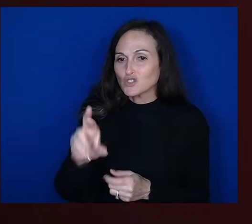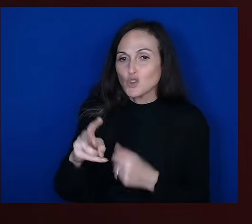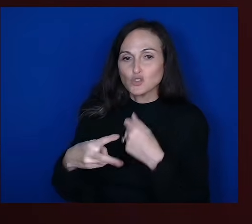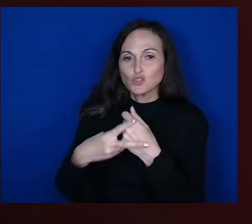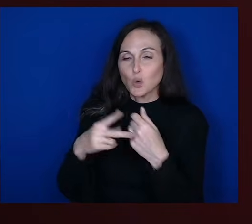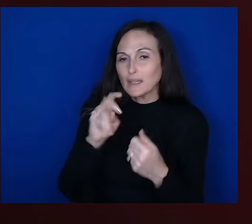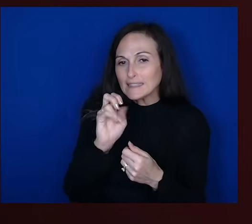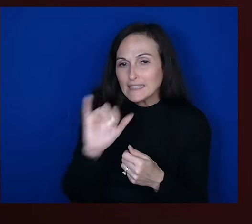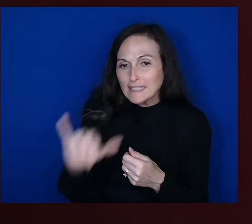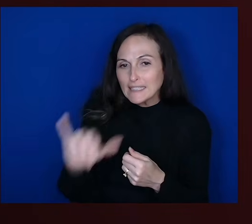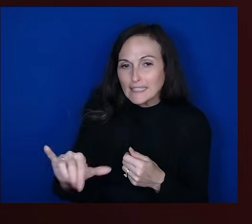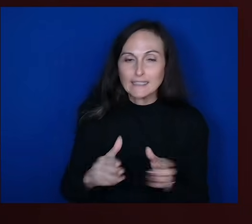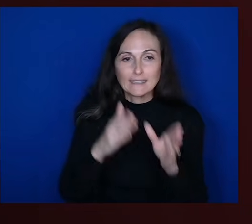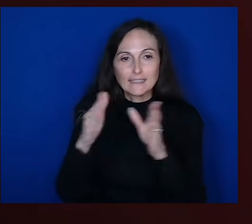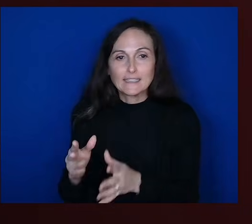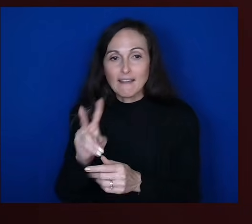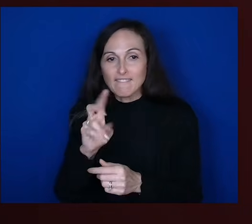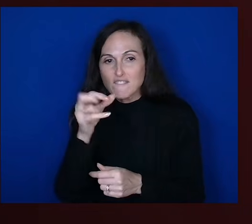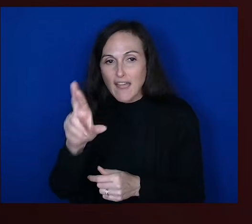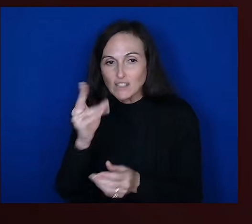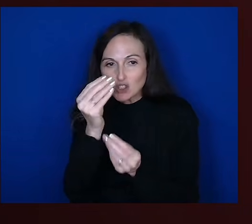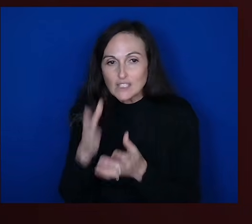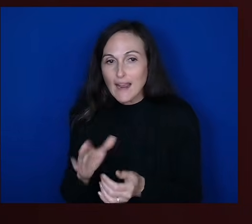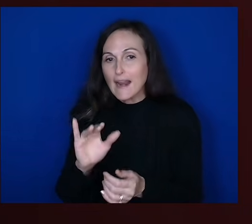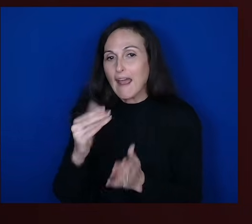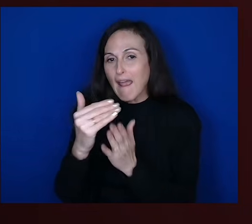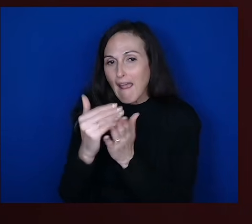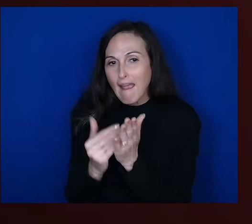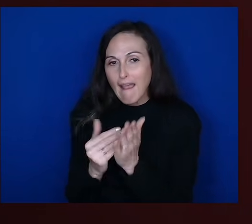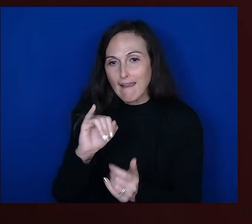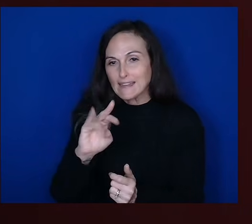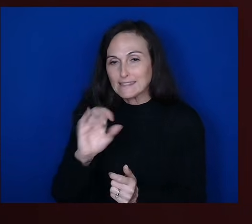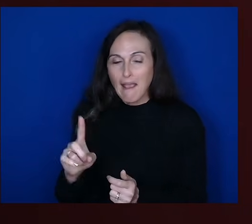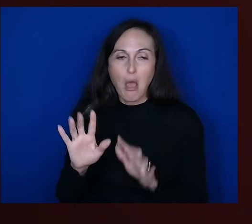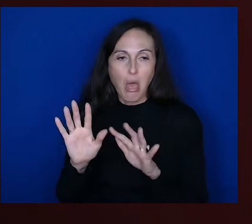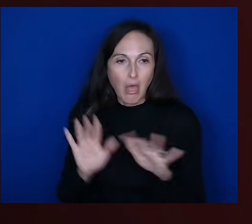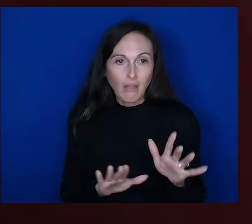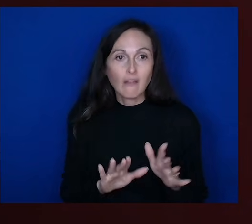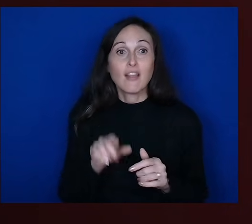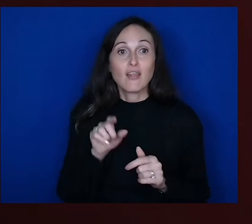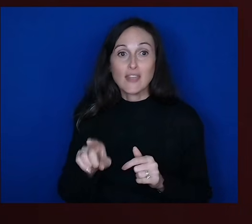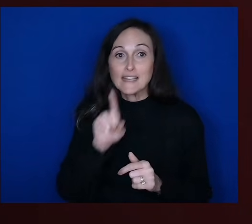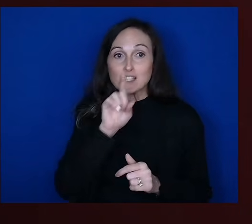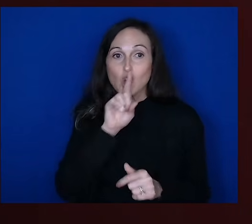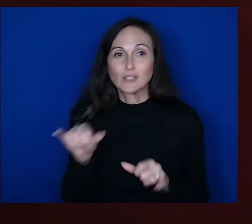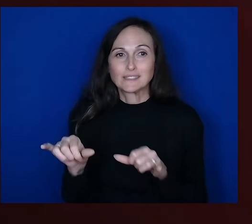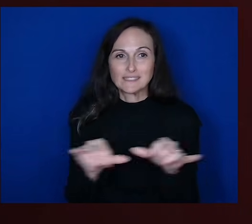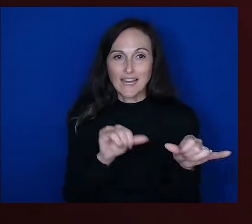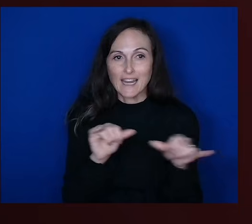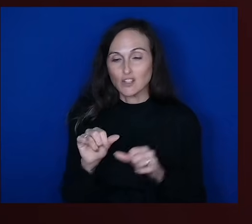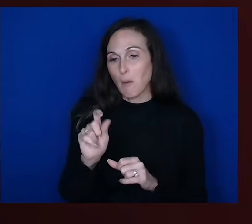So, these are standard.NET annotations. Microsoft extensions for vector data know how to process this,